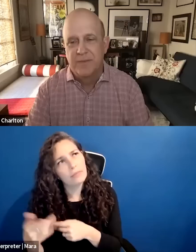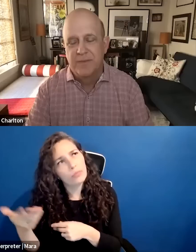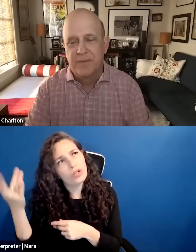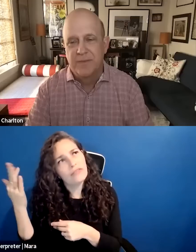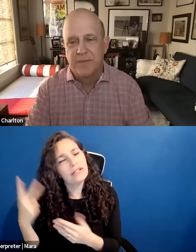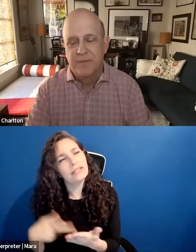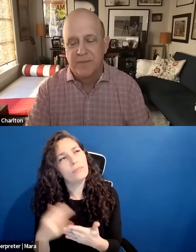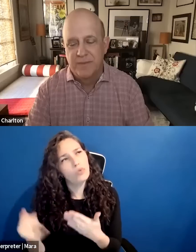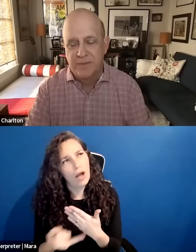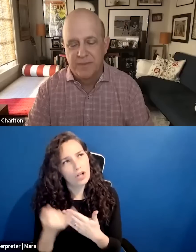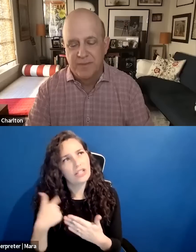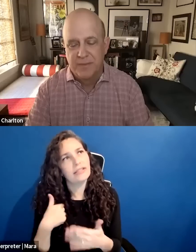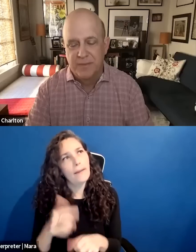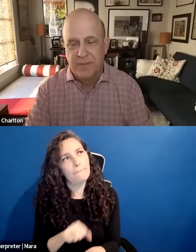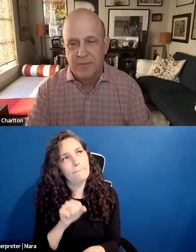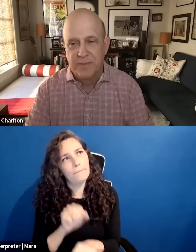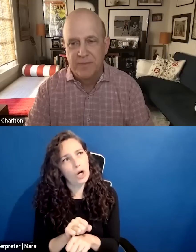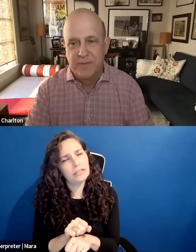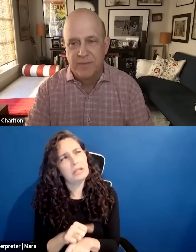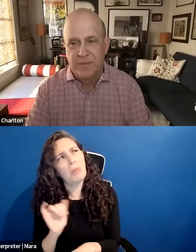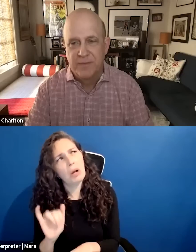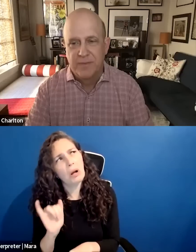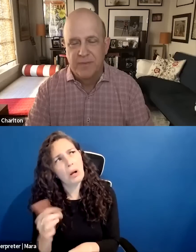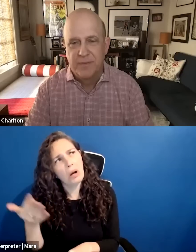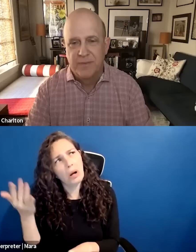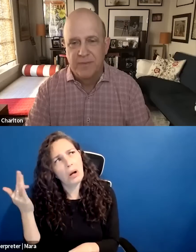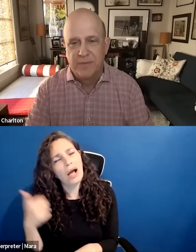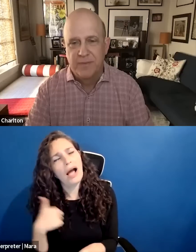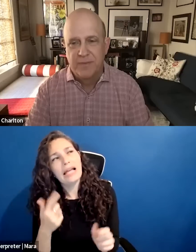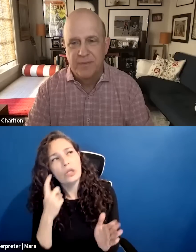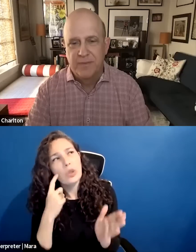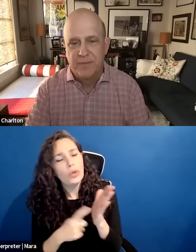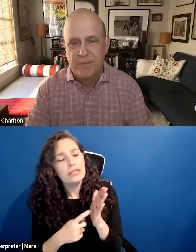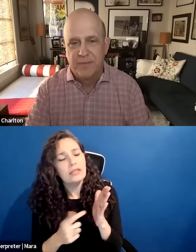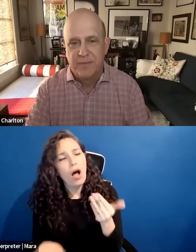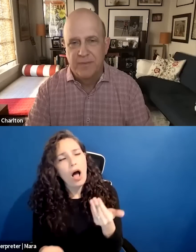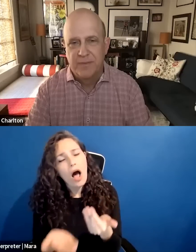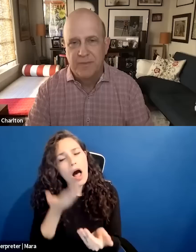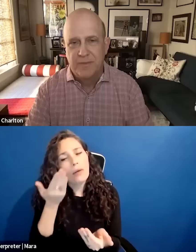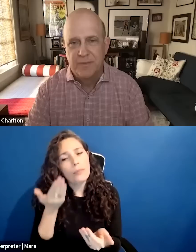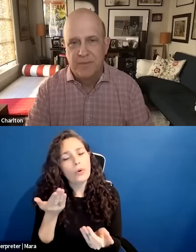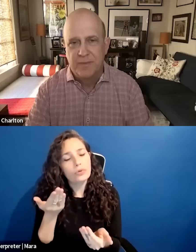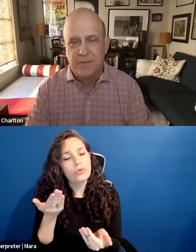and noticing that almost I would, I'd have to do a deeper dive,